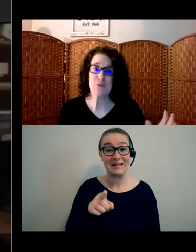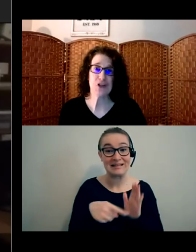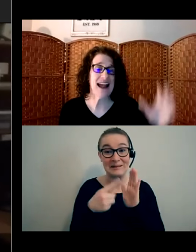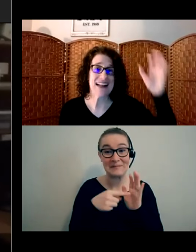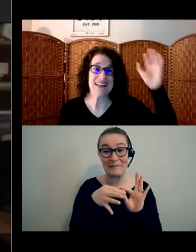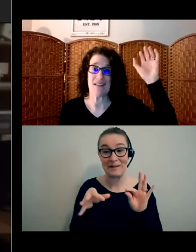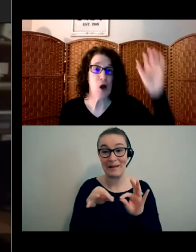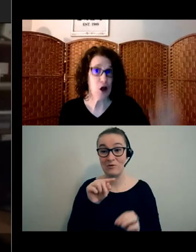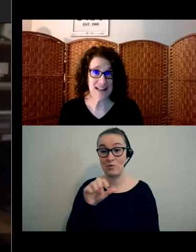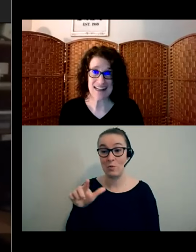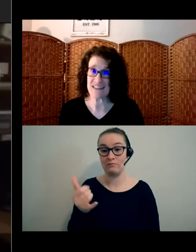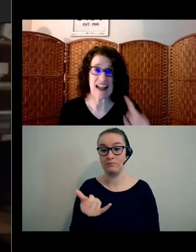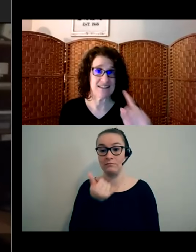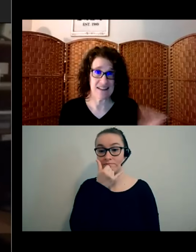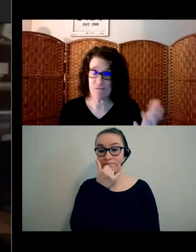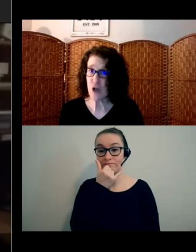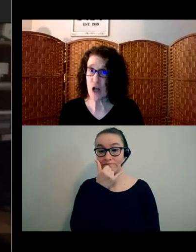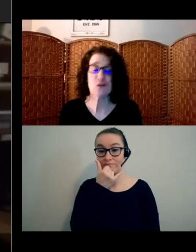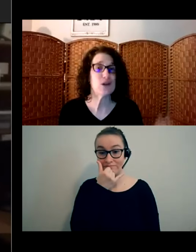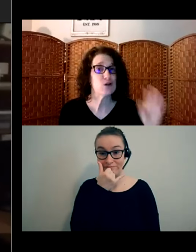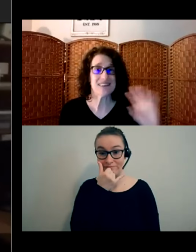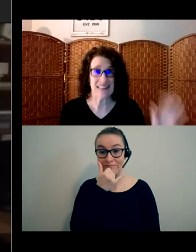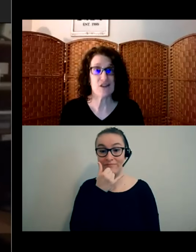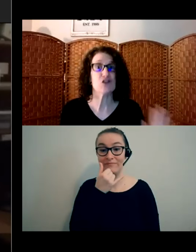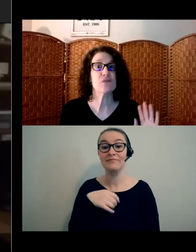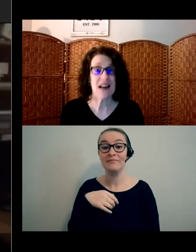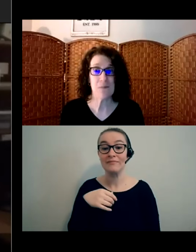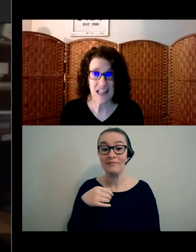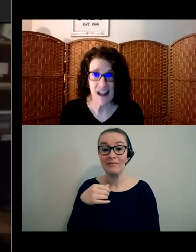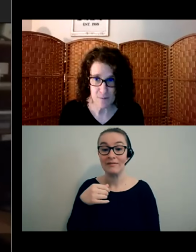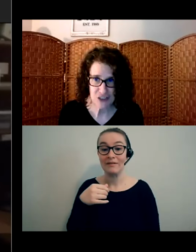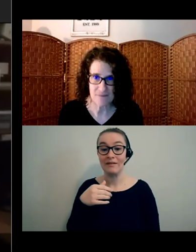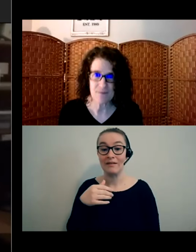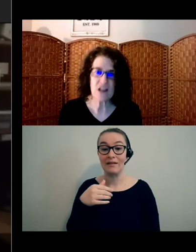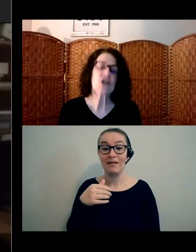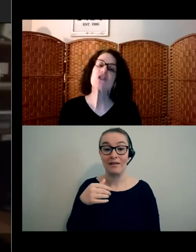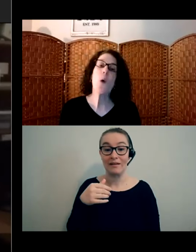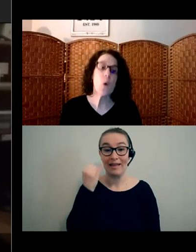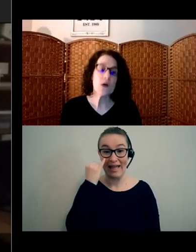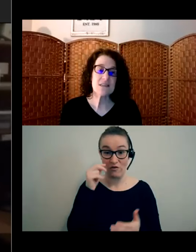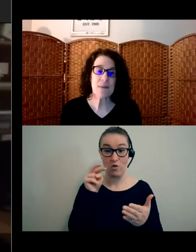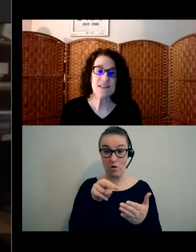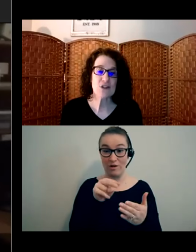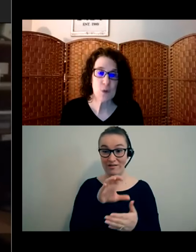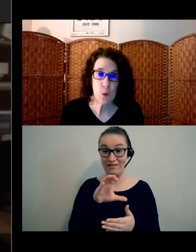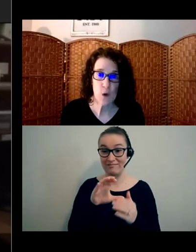My caption guide has a long list, and if you go to it you can see there's many, many options. So what's the best tool?